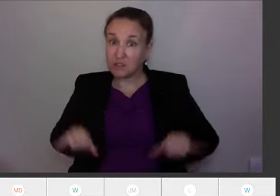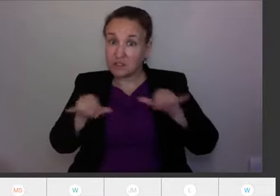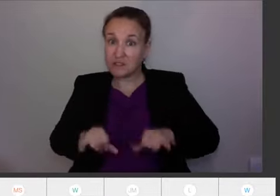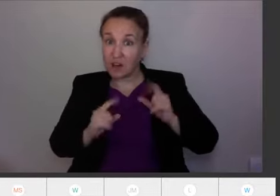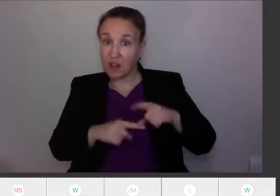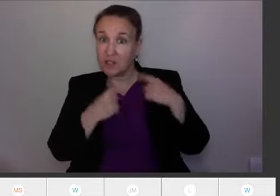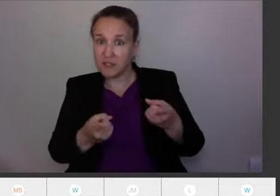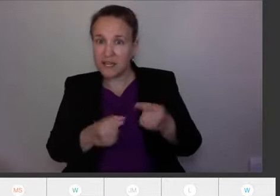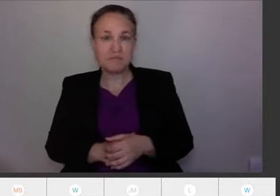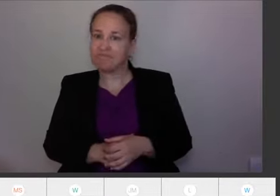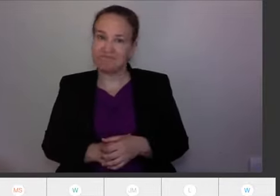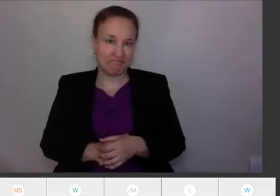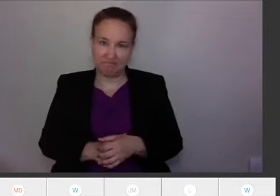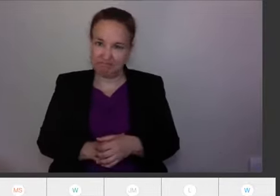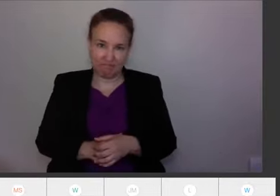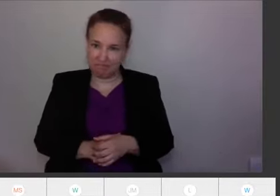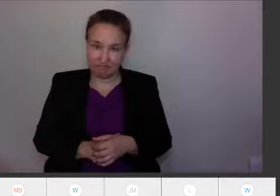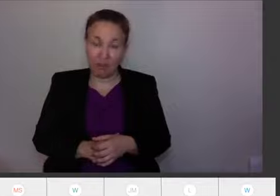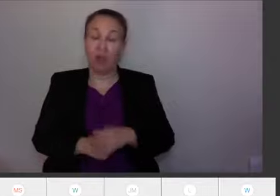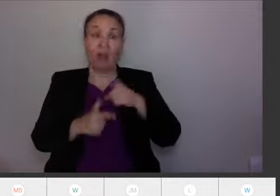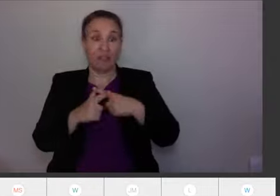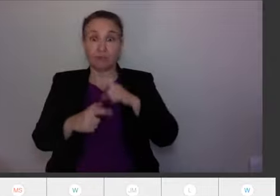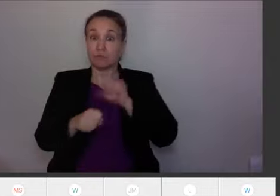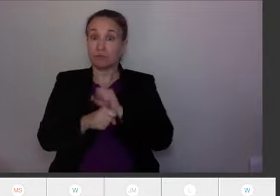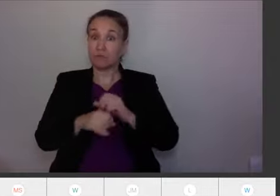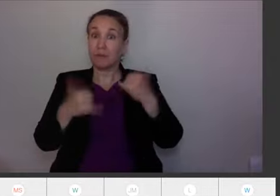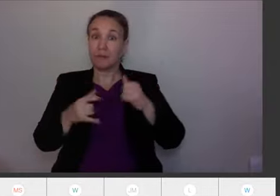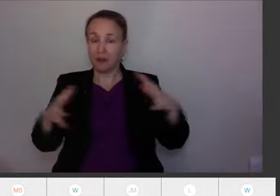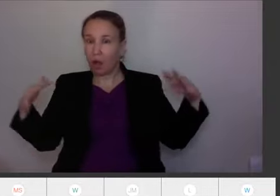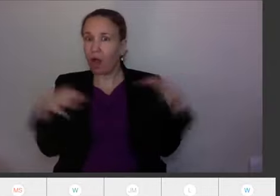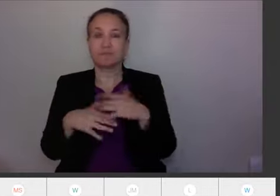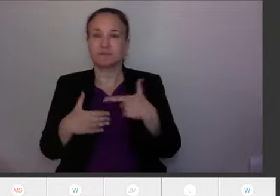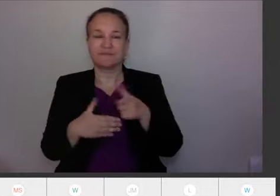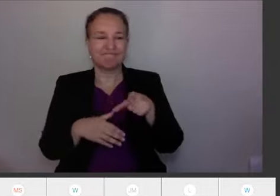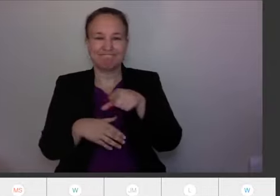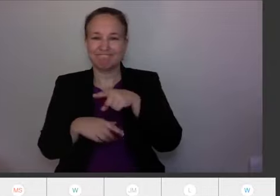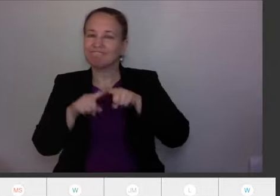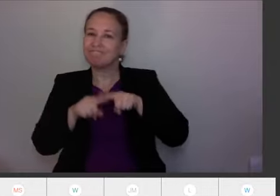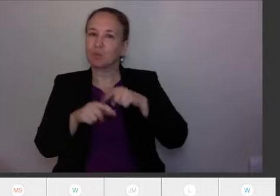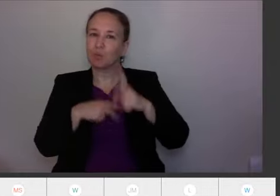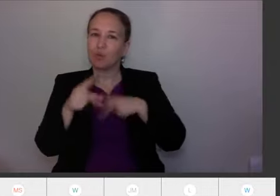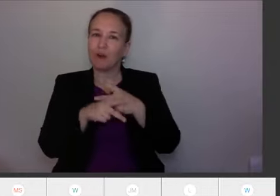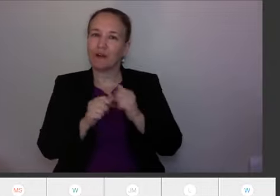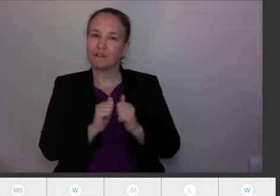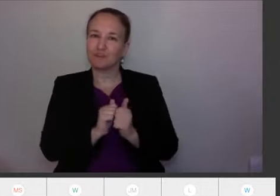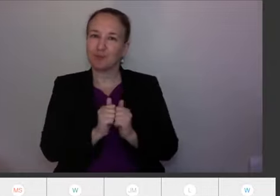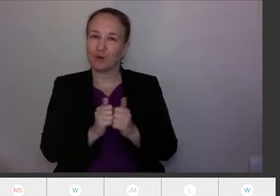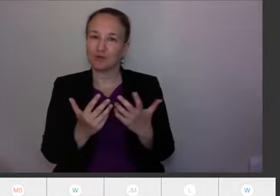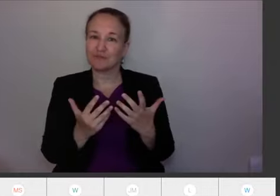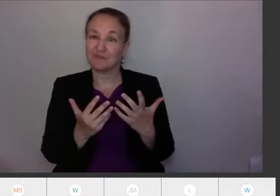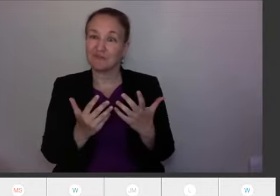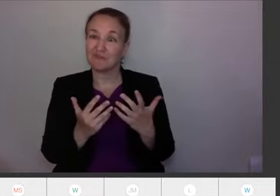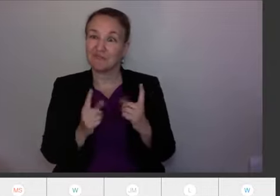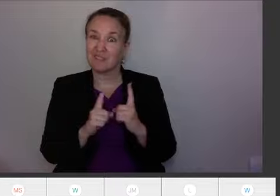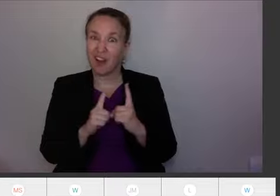and of course when they're actually playing you know depending upon the sport you you can't keep socially distant or